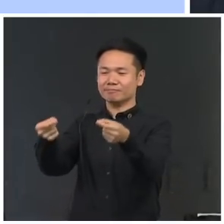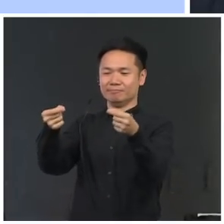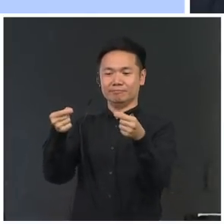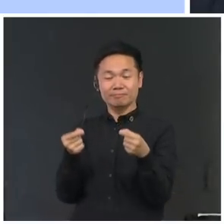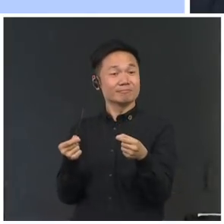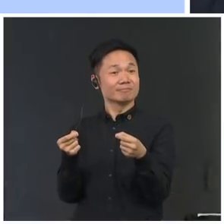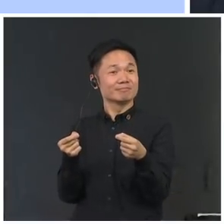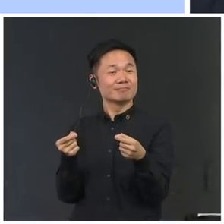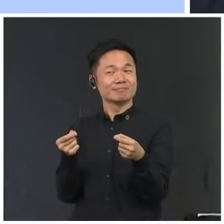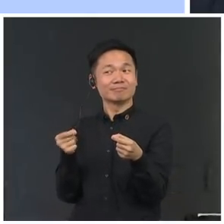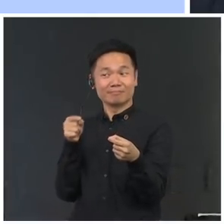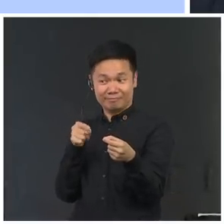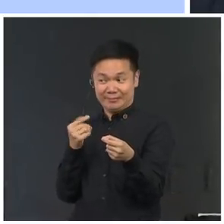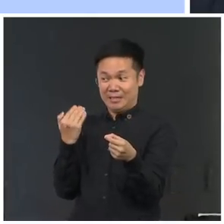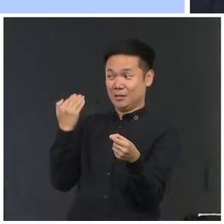In fact, they have a memorial for that, in that location.